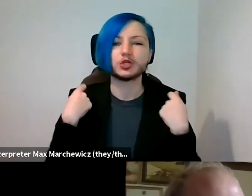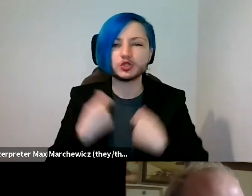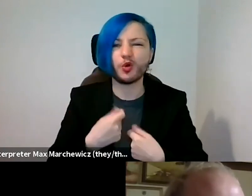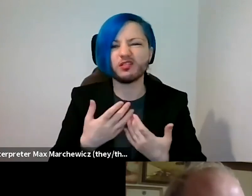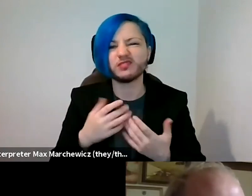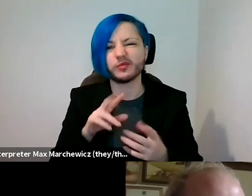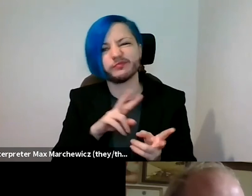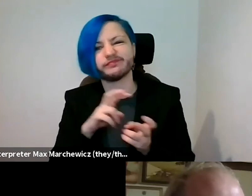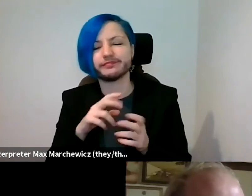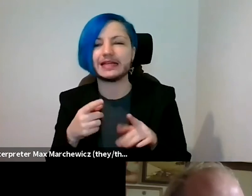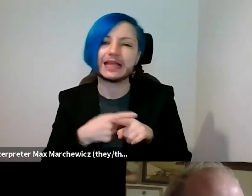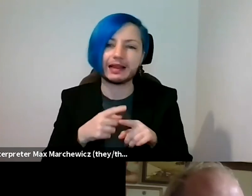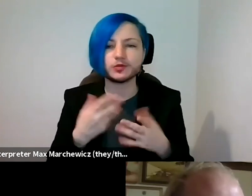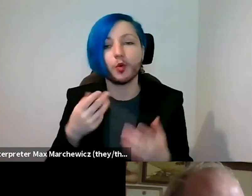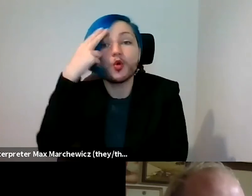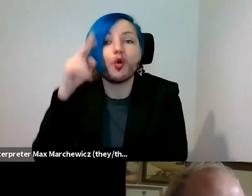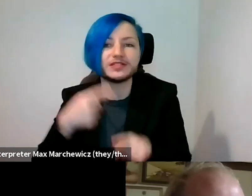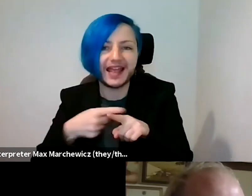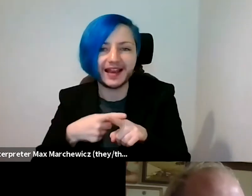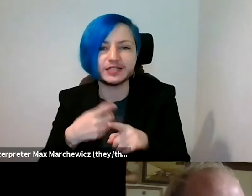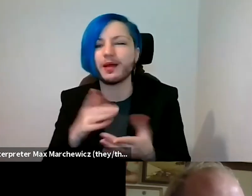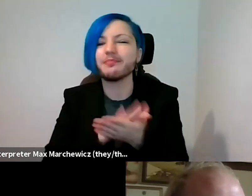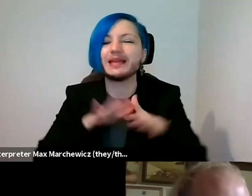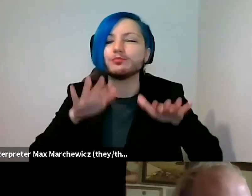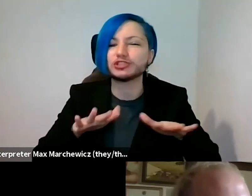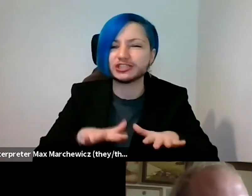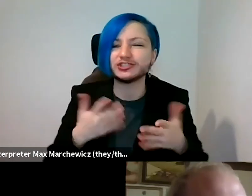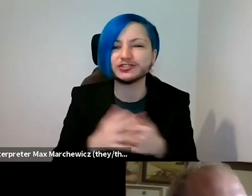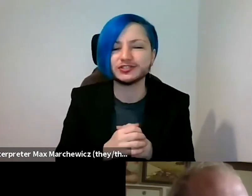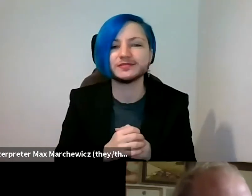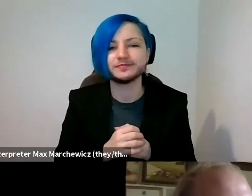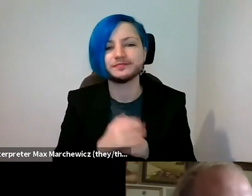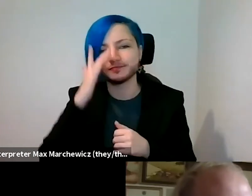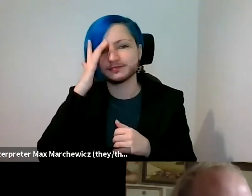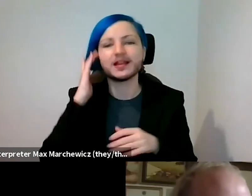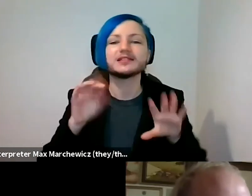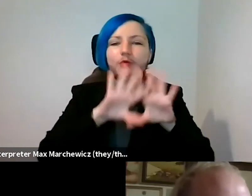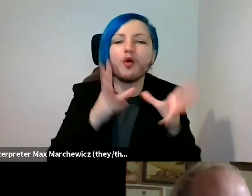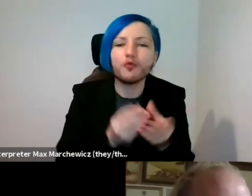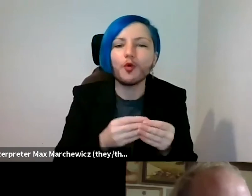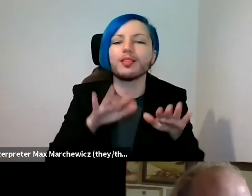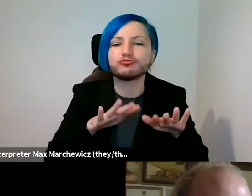I mean, not ever seemed to be called English, although they meant British, Britain as a whole, of course, as you would know, James.